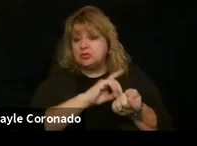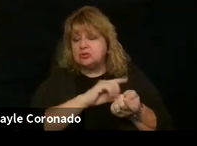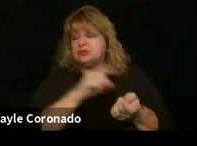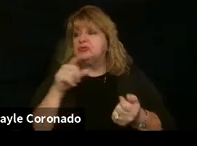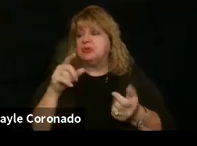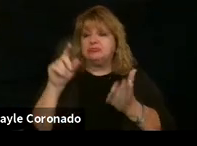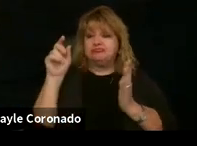So that is.